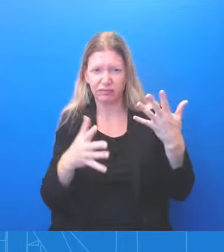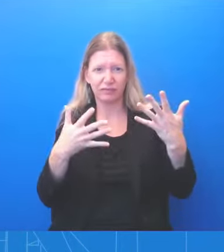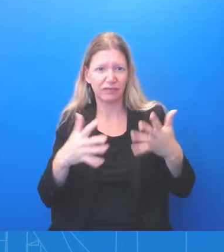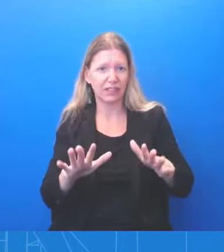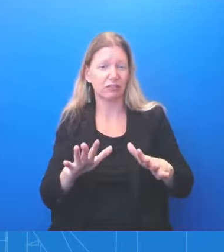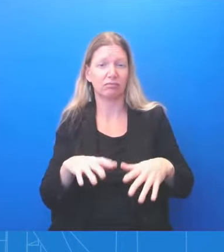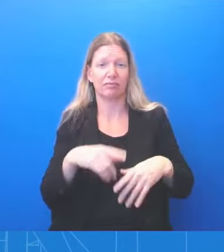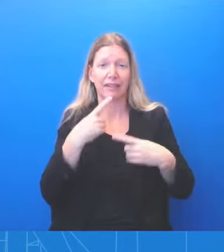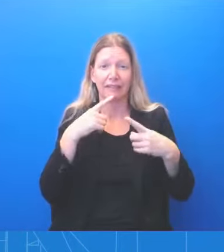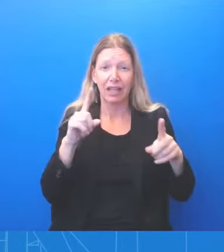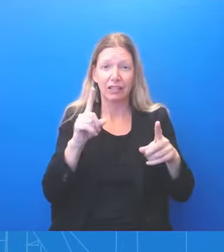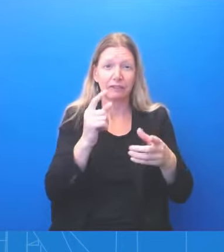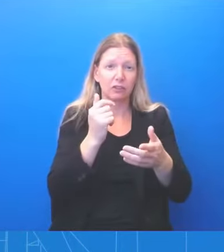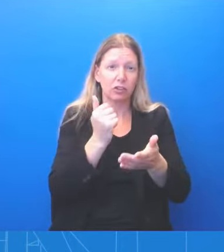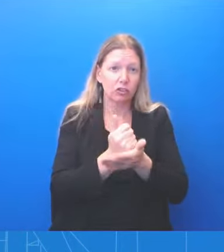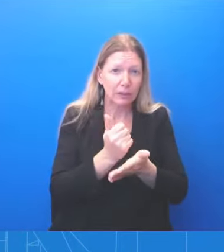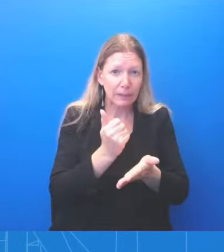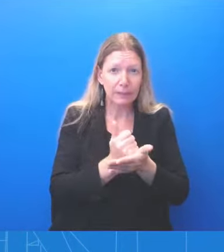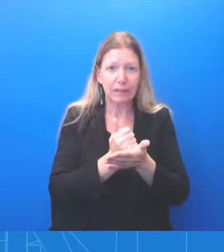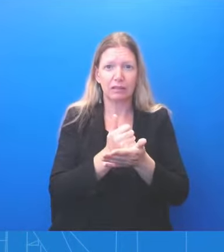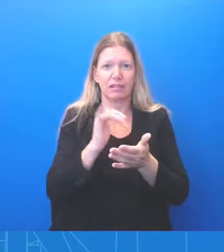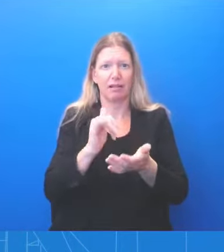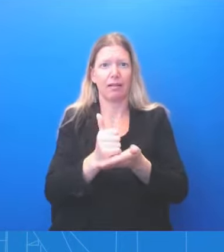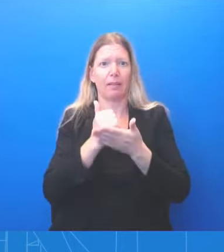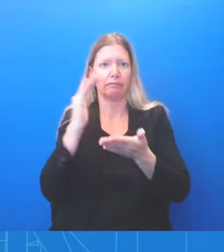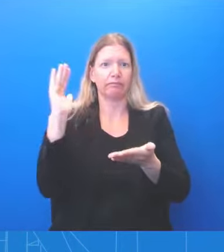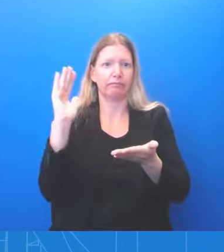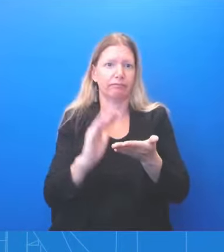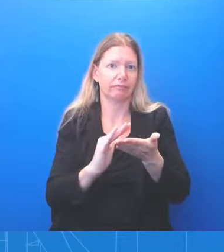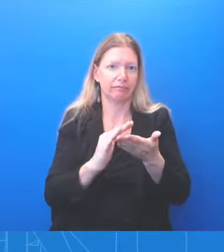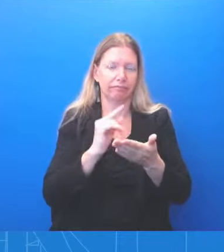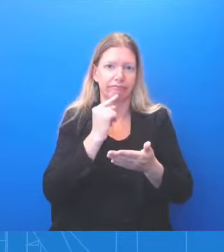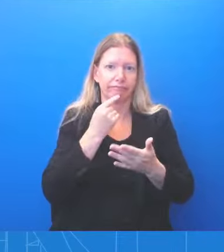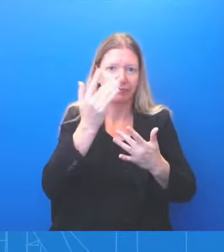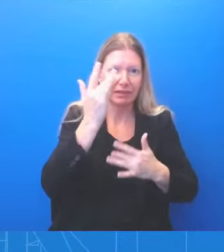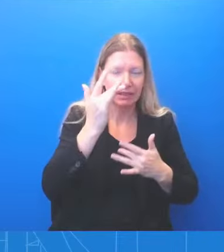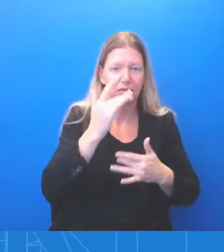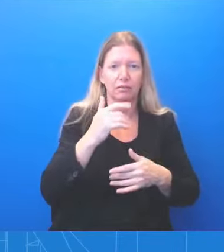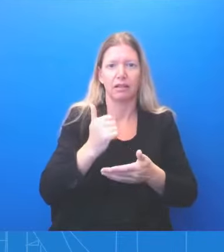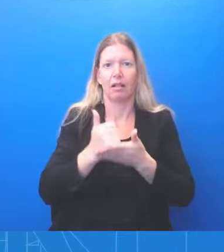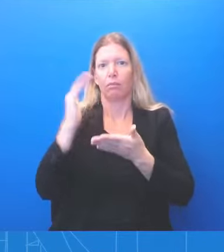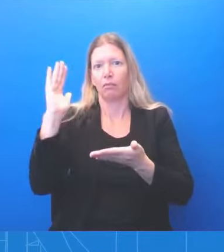And we are also going to encourage -- we're going to encourage Americans to get their updated COVID-19 vaccine,